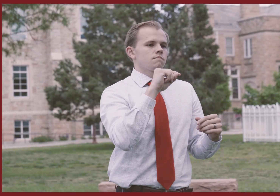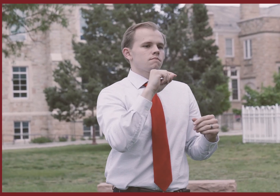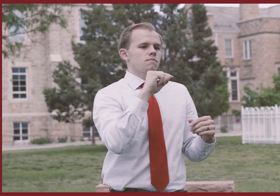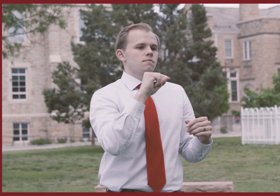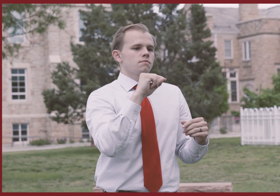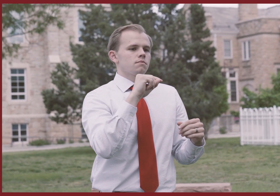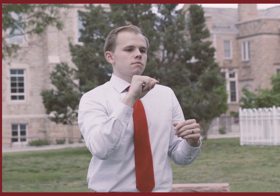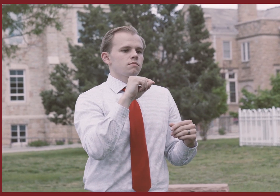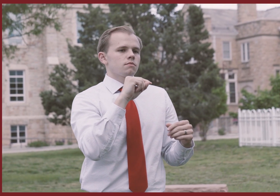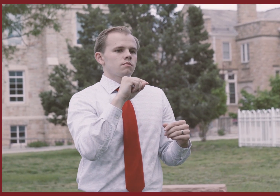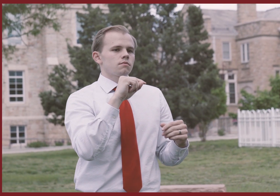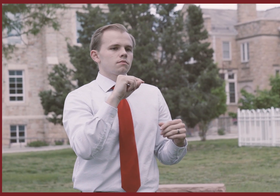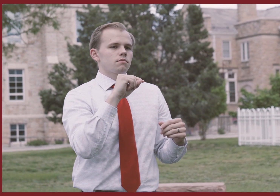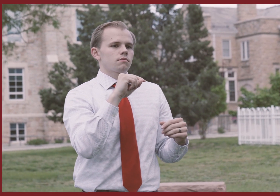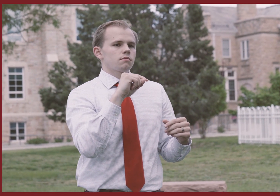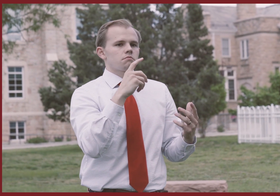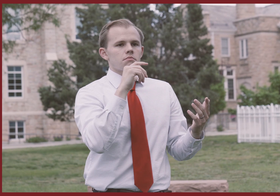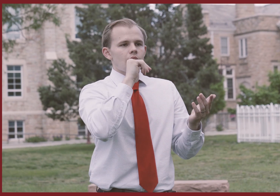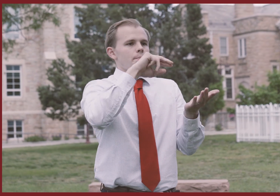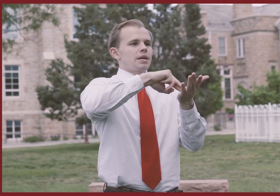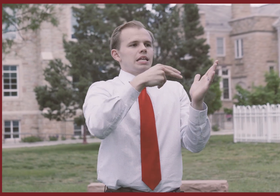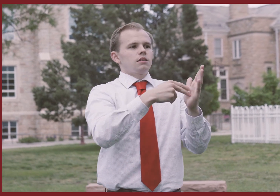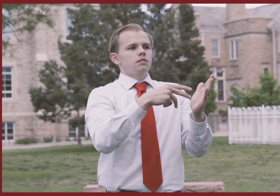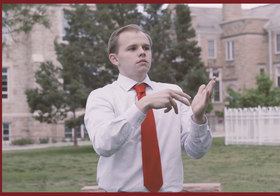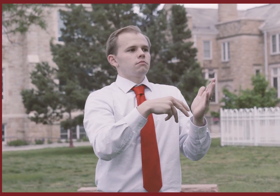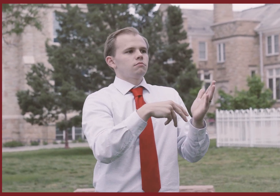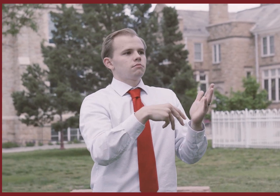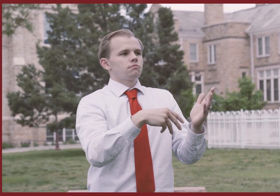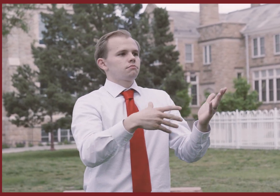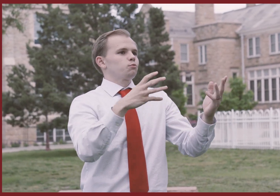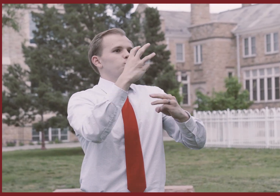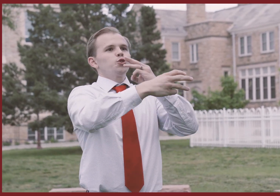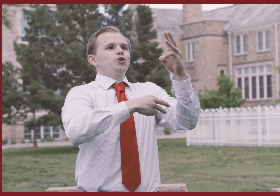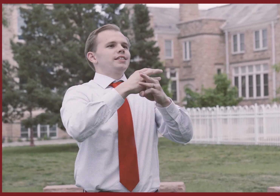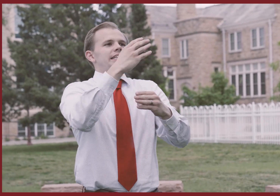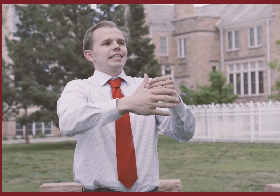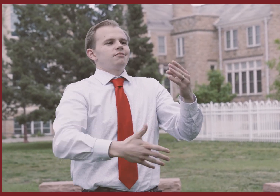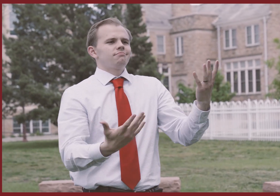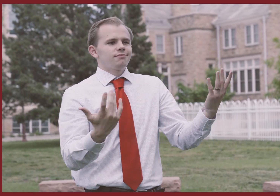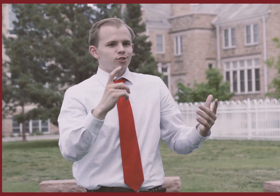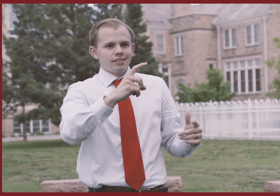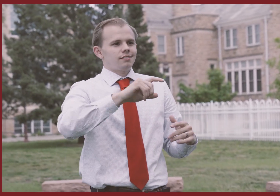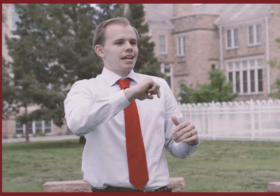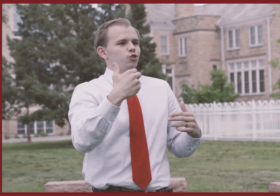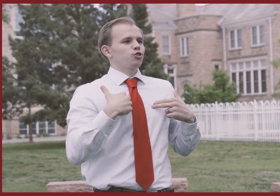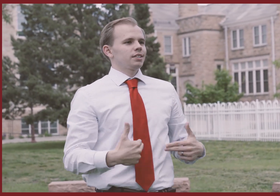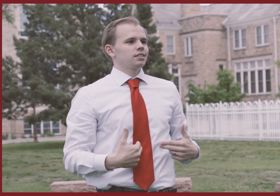Being Deaf doesn't mean the world's going to end.